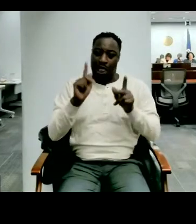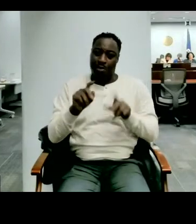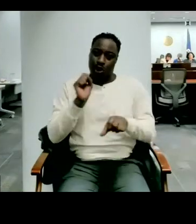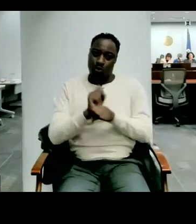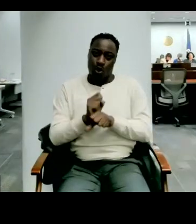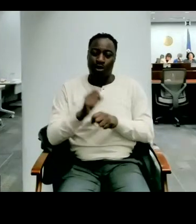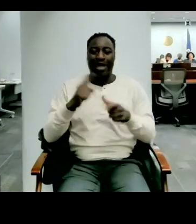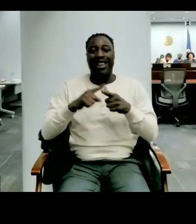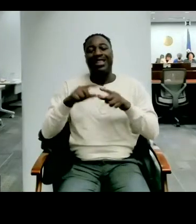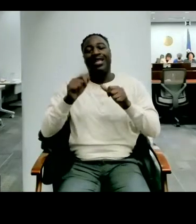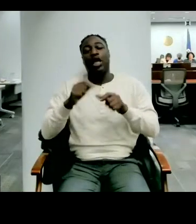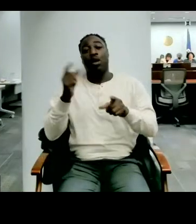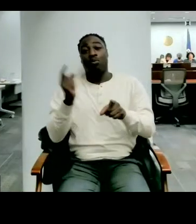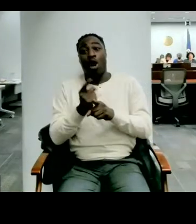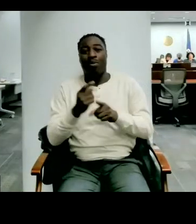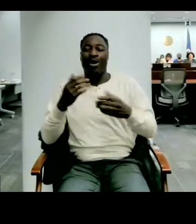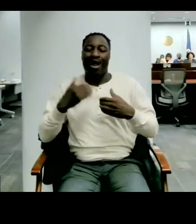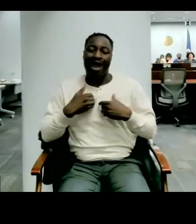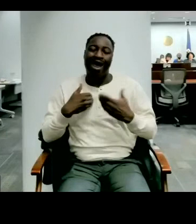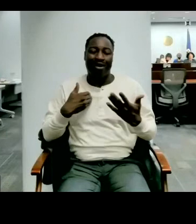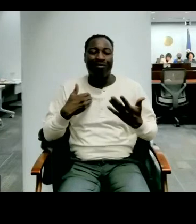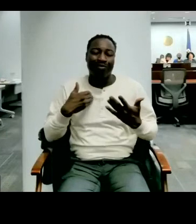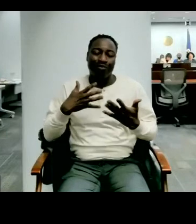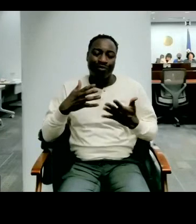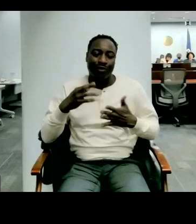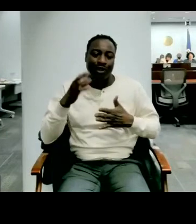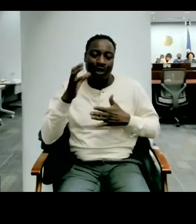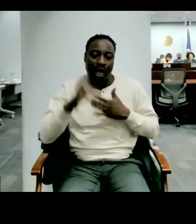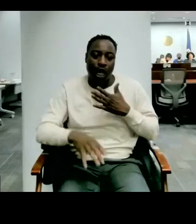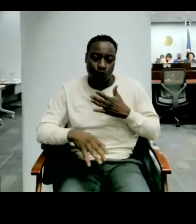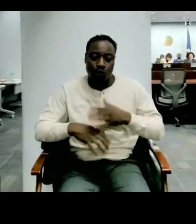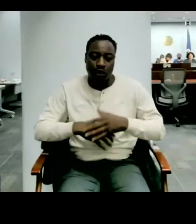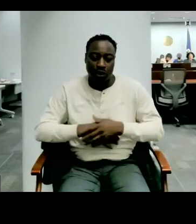can properly have the information there, the people there, and we avoid expensive burdens.